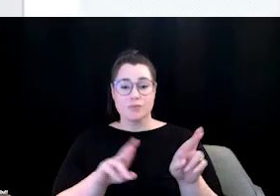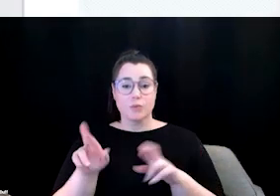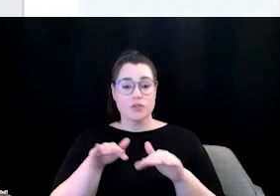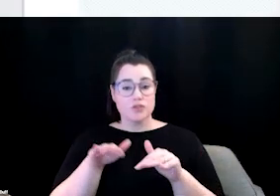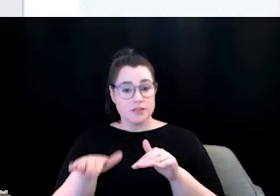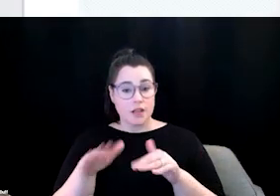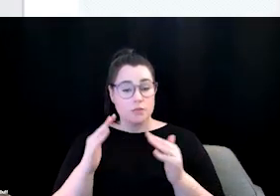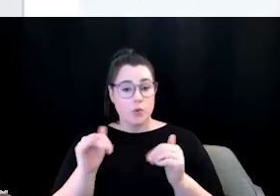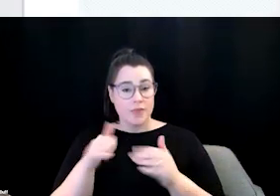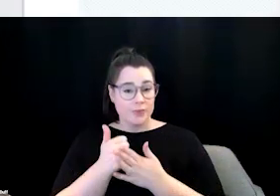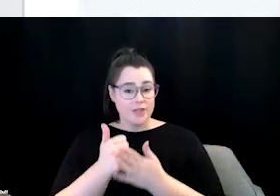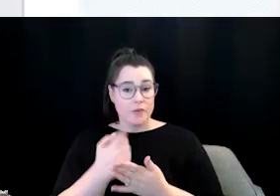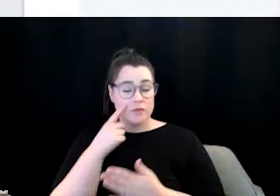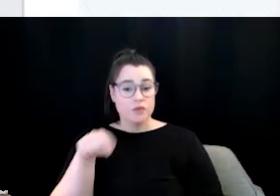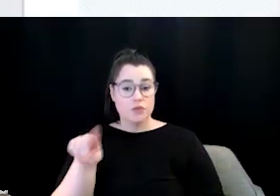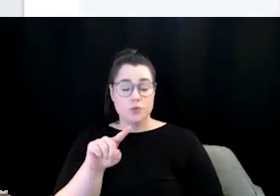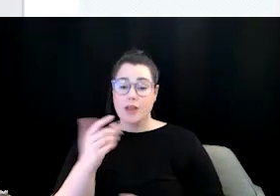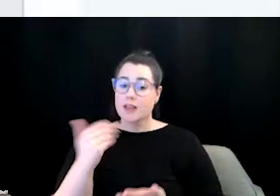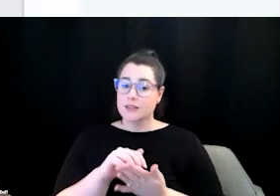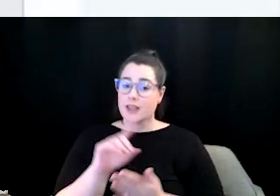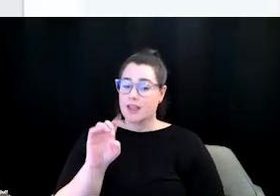So the deadline is at 5 p.m. local time.